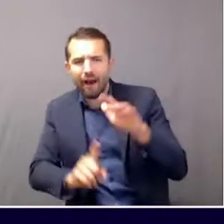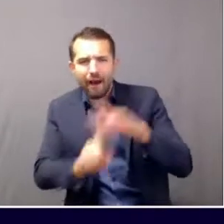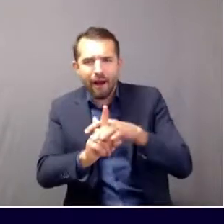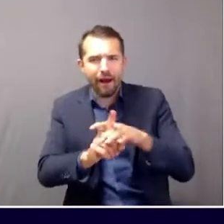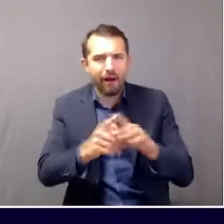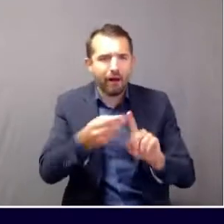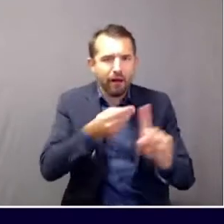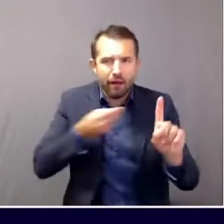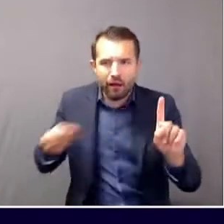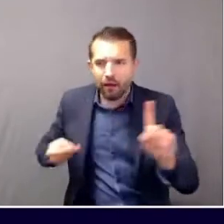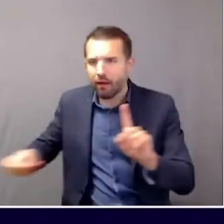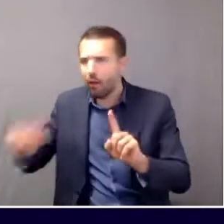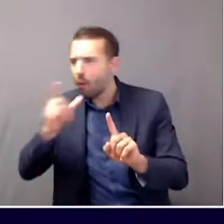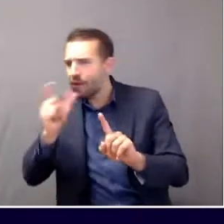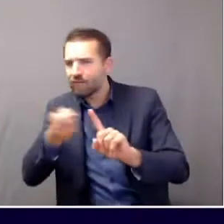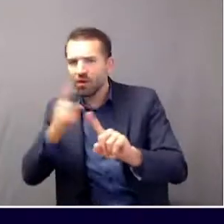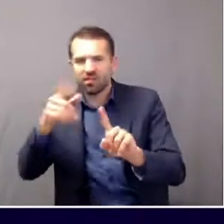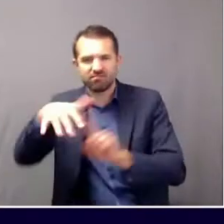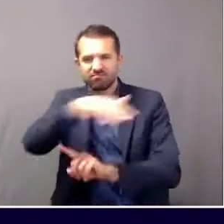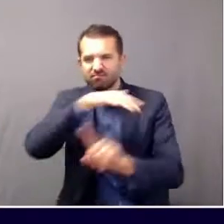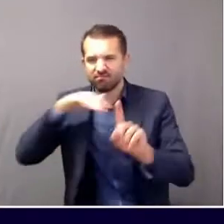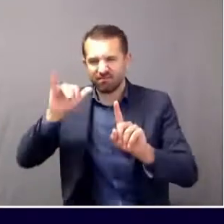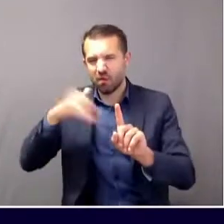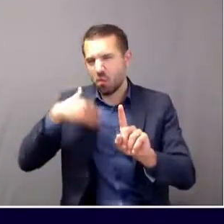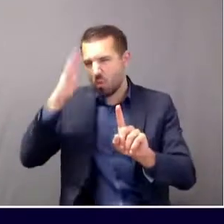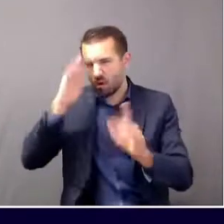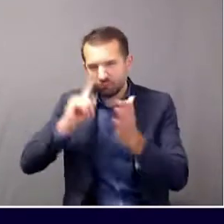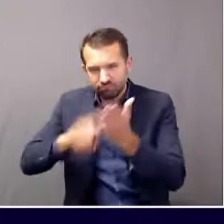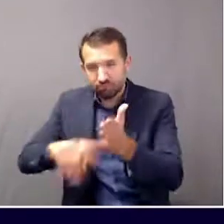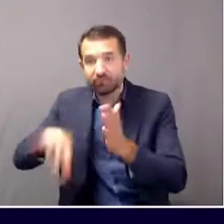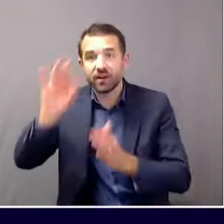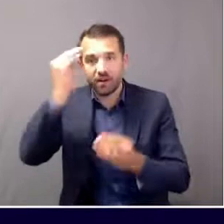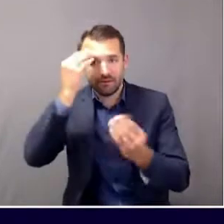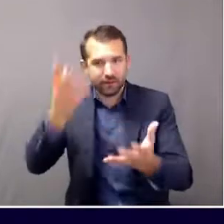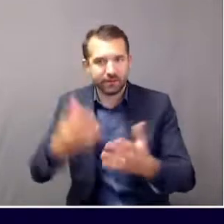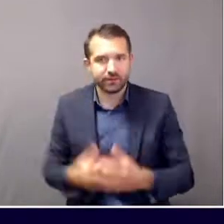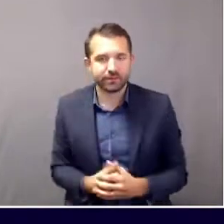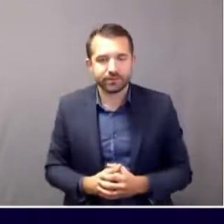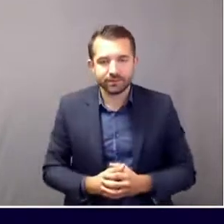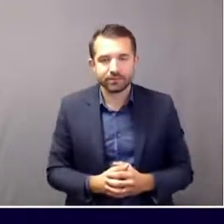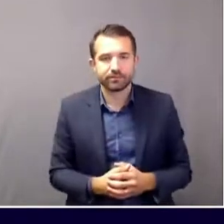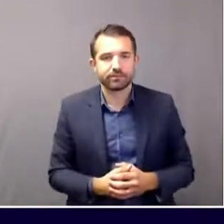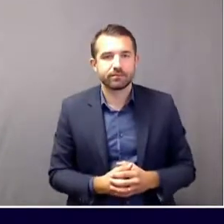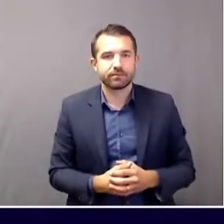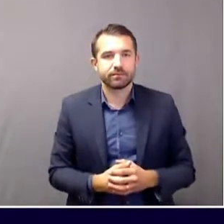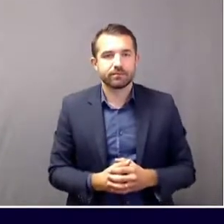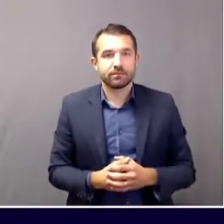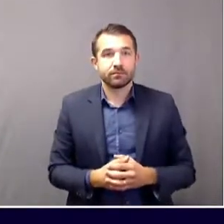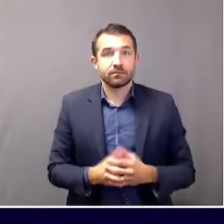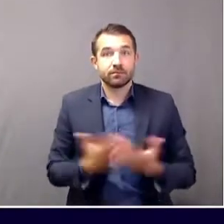sure to keep everyone up to date